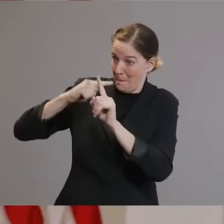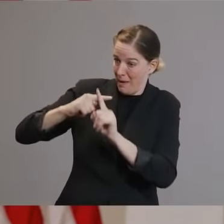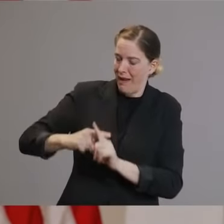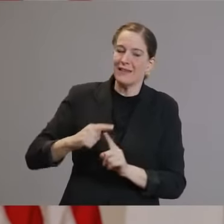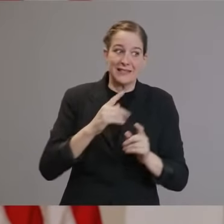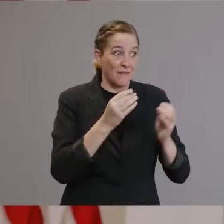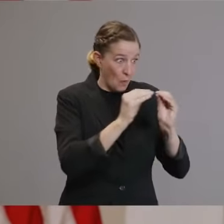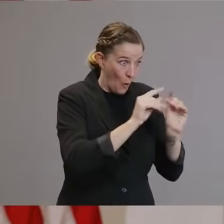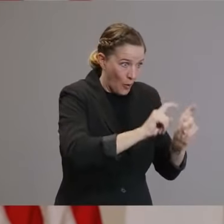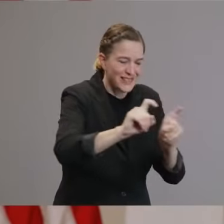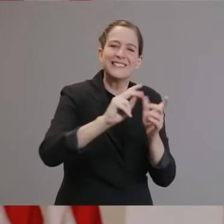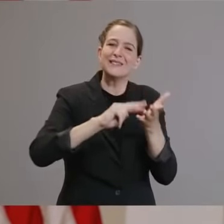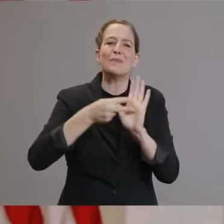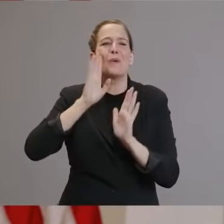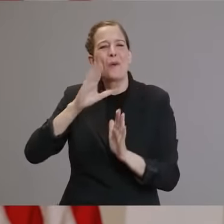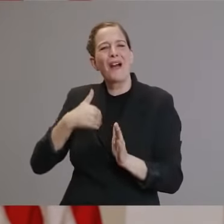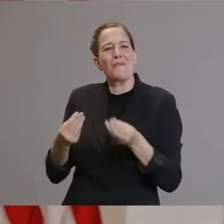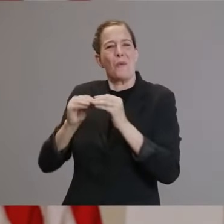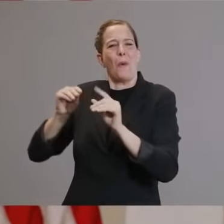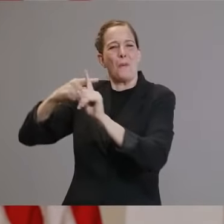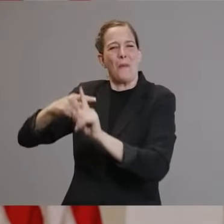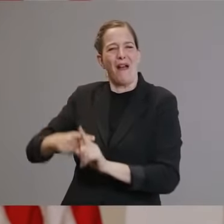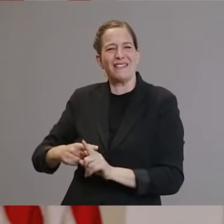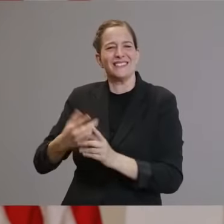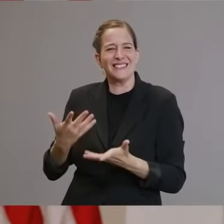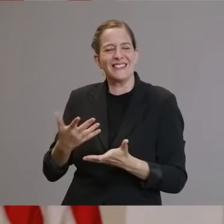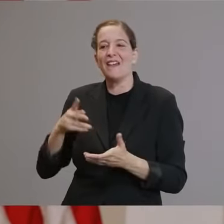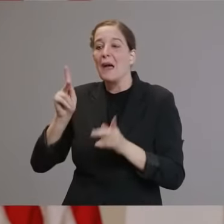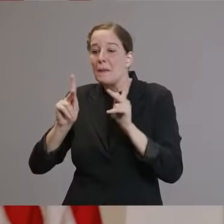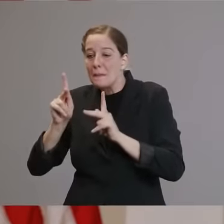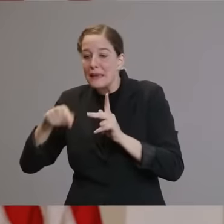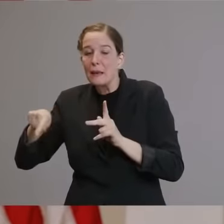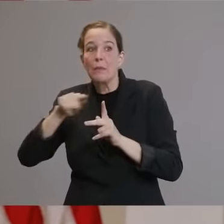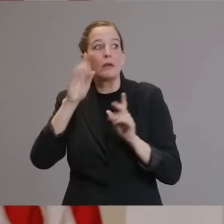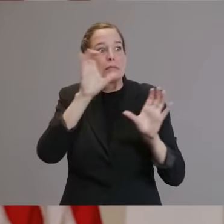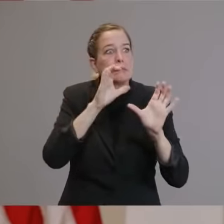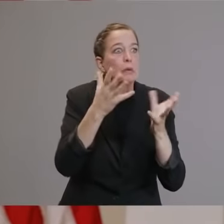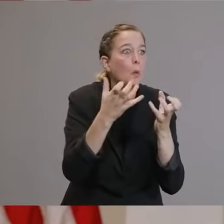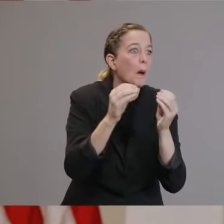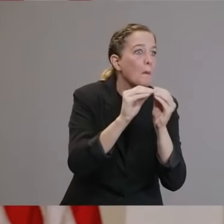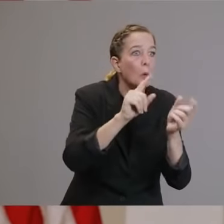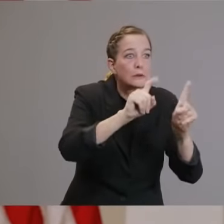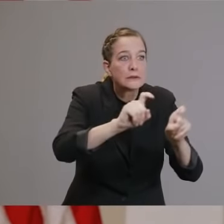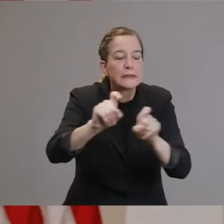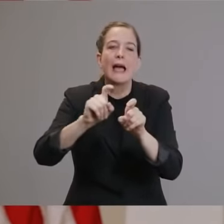AND THOSE PEOPLE ARE SEEKING CARE WHICH IS GETTING THEM -- WHICH IS GETTING THEM TESTED BECAUSE THEY ARE DEVELOPING SYMPTOMS.